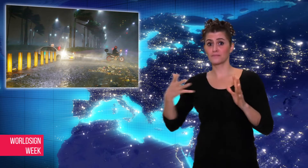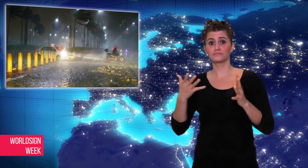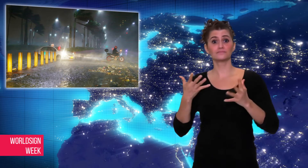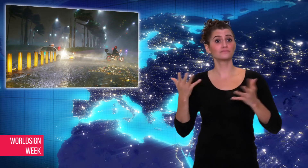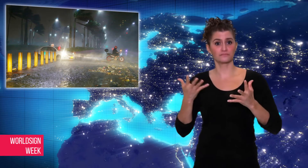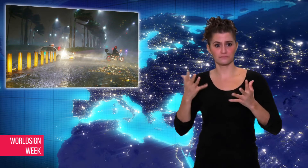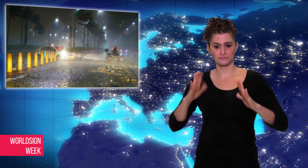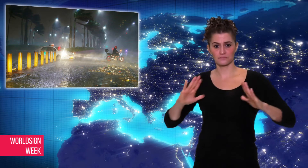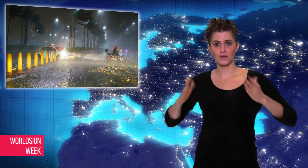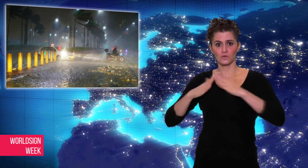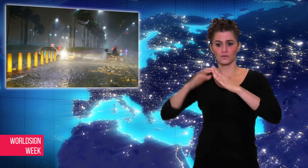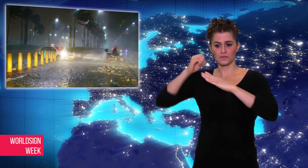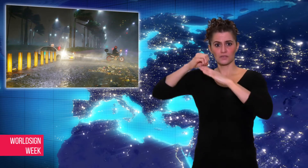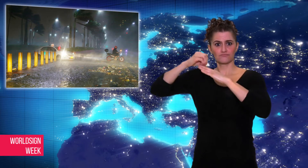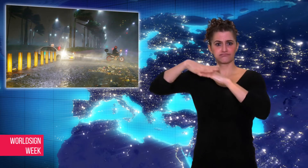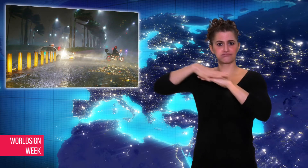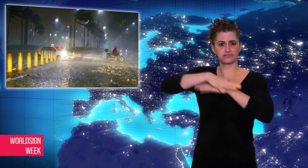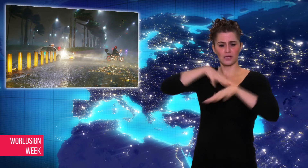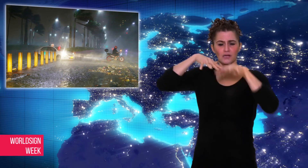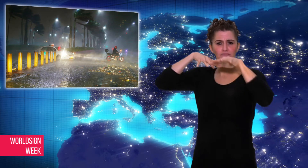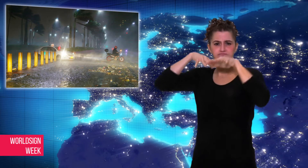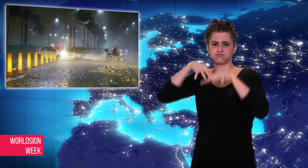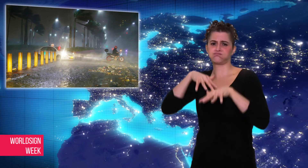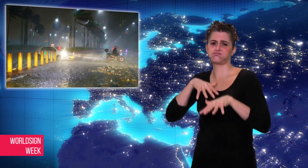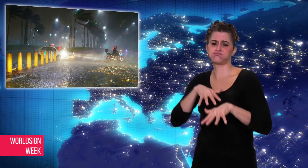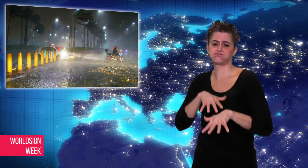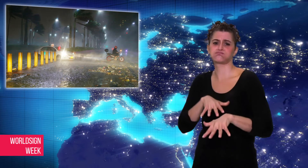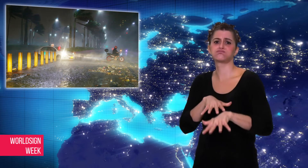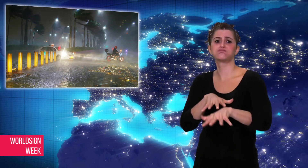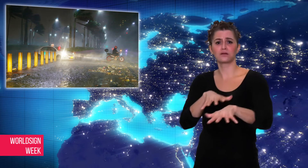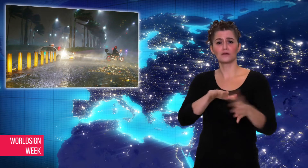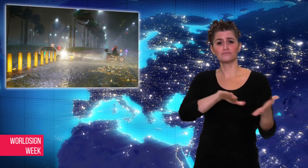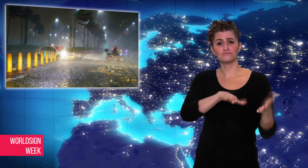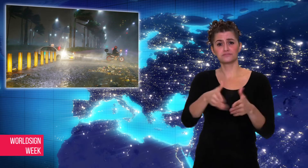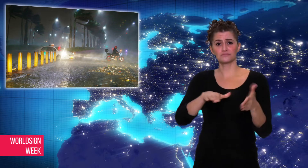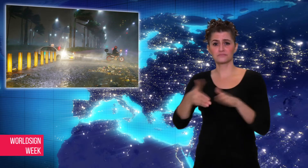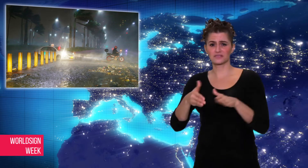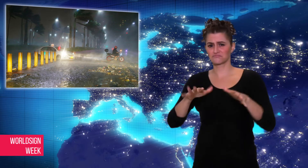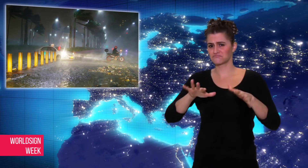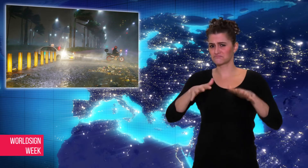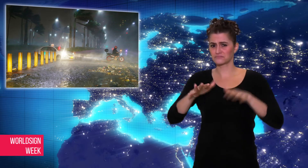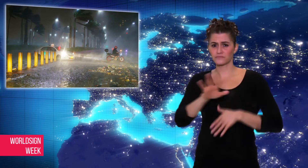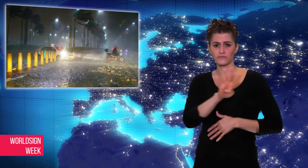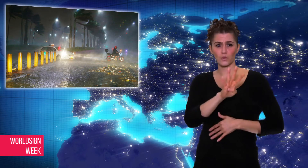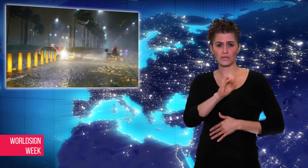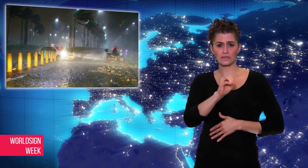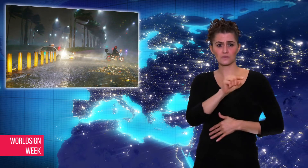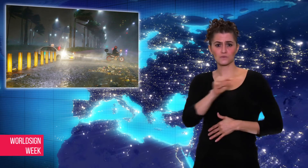may have killed between 40 to 50 gold